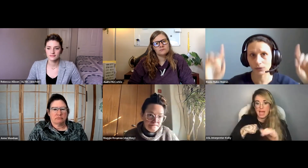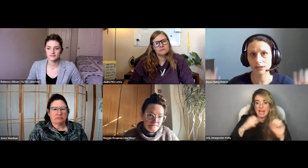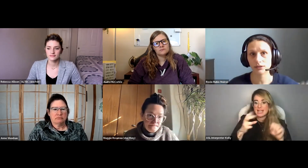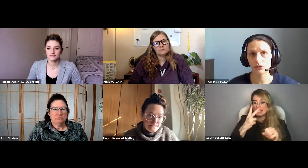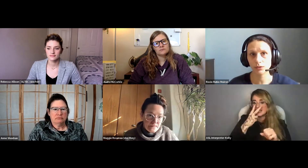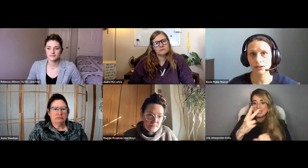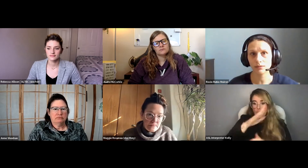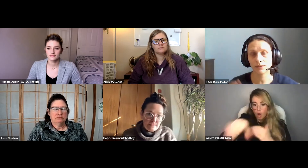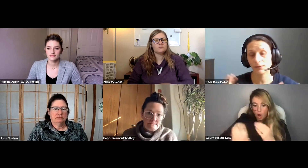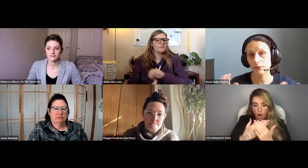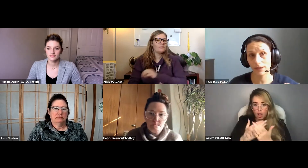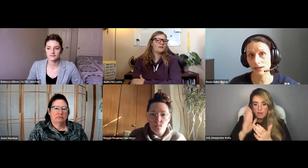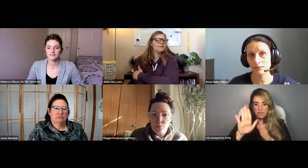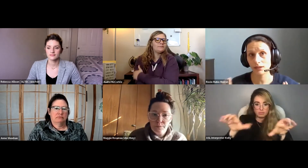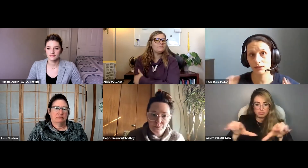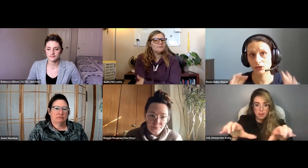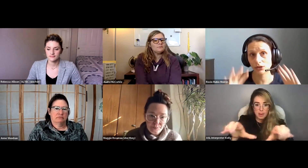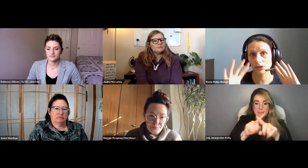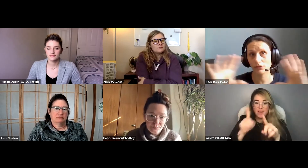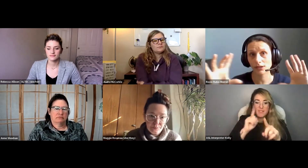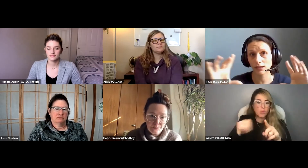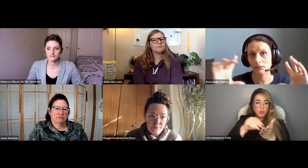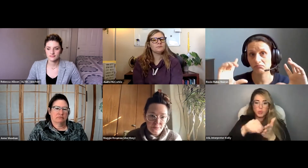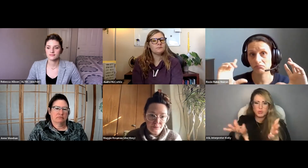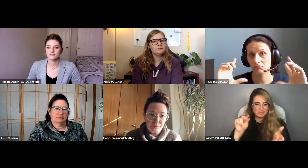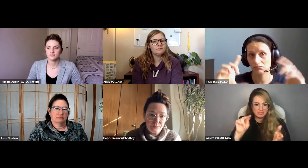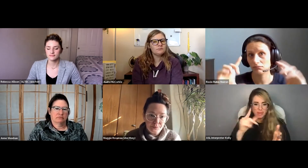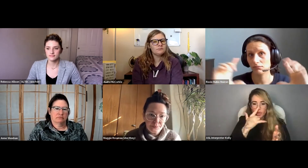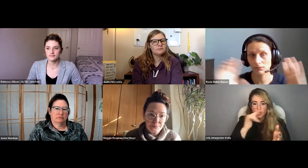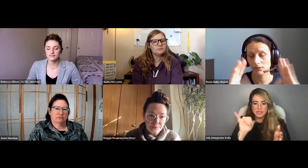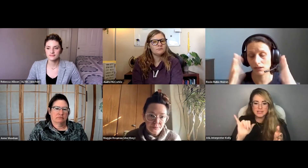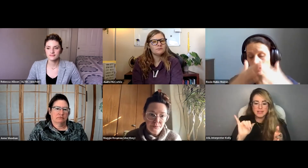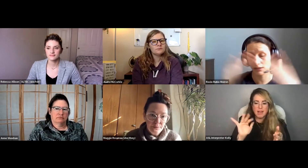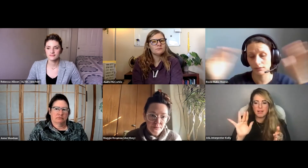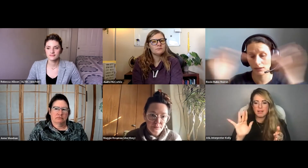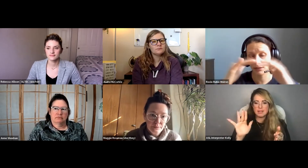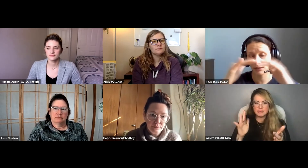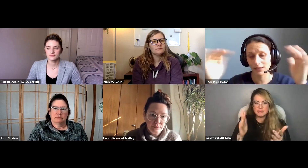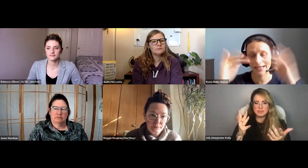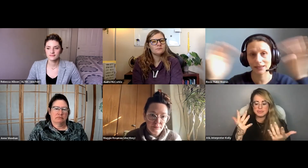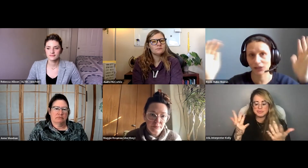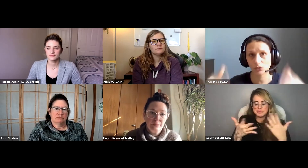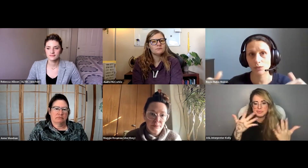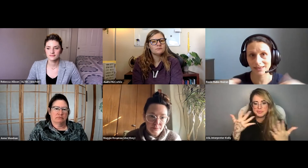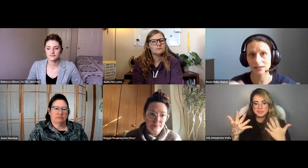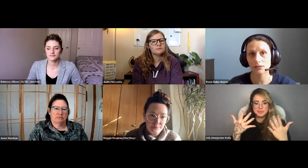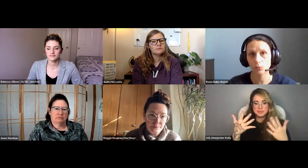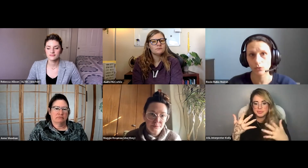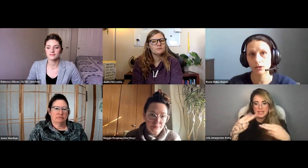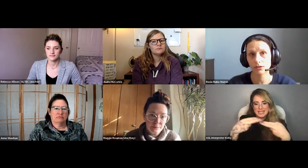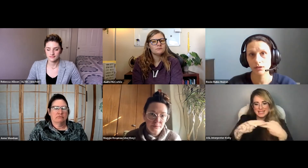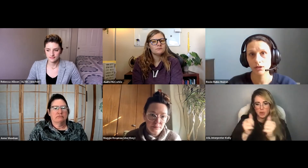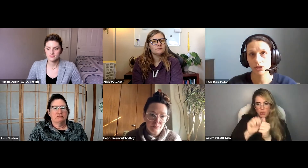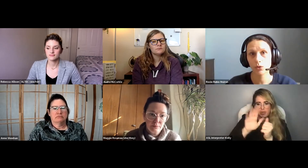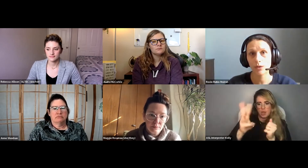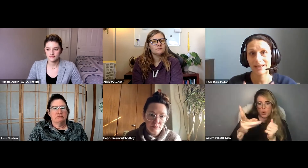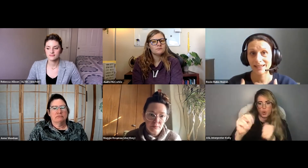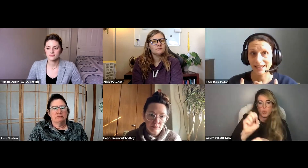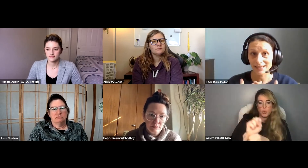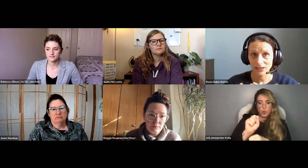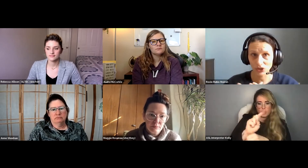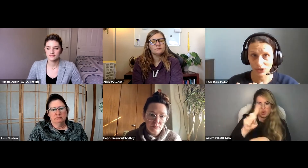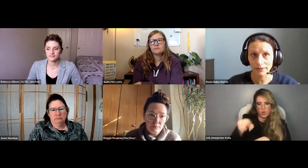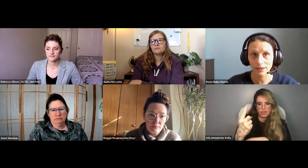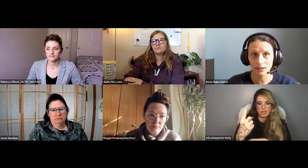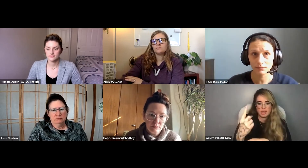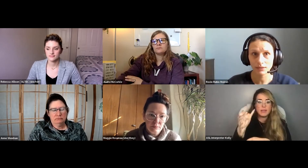they are doing but for them it just looks like a slide just with their work so unless I share them